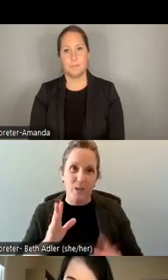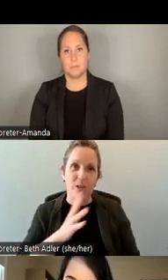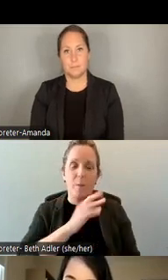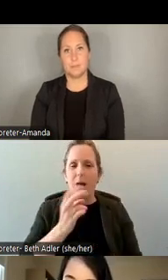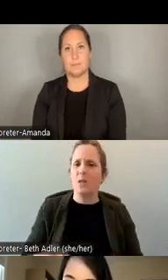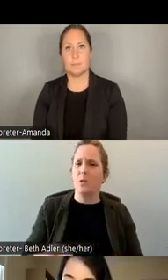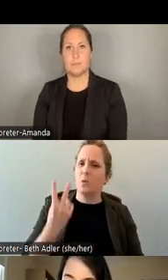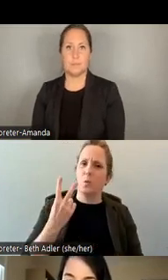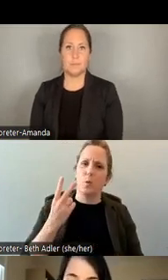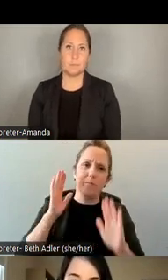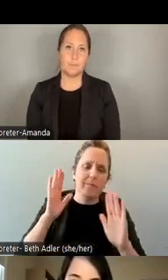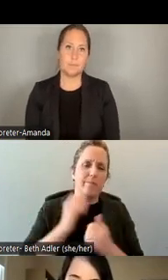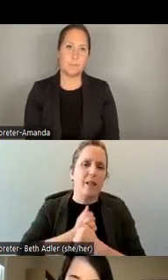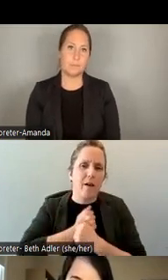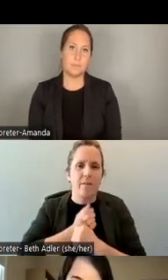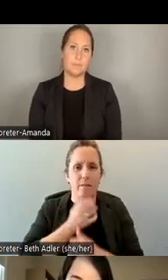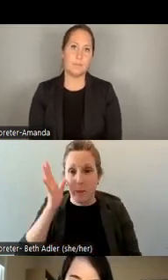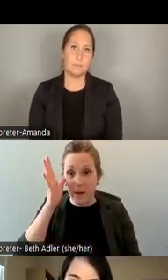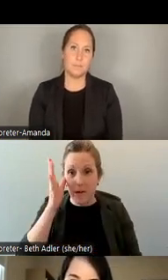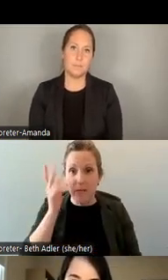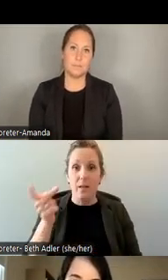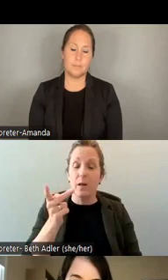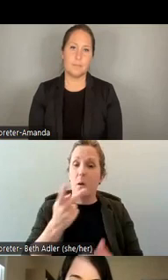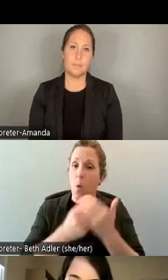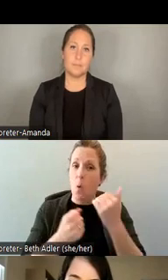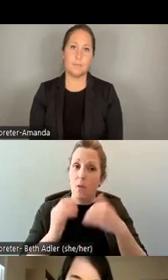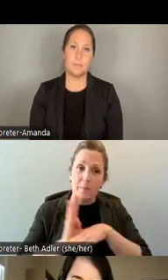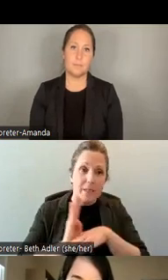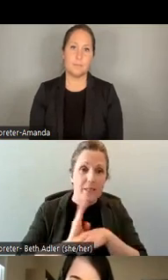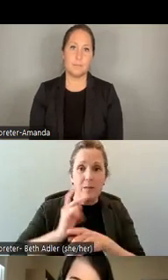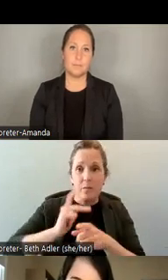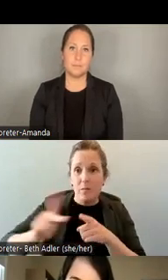my parents were both busy professionals and yet found a way to be incredibly present and